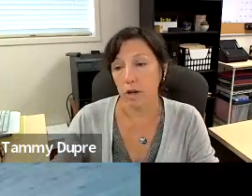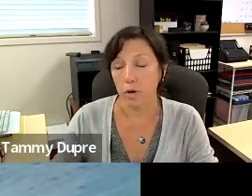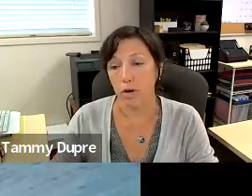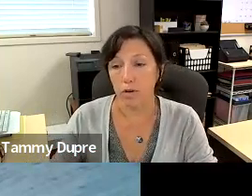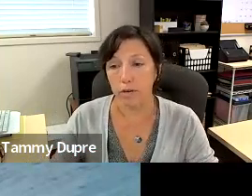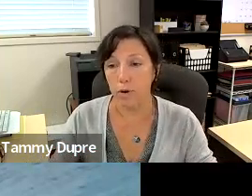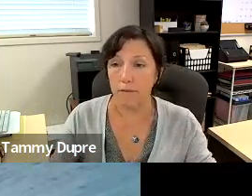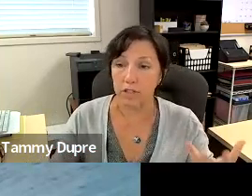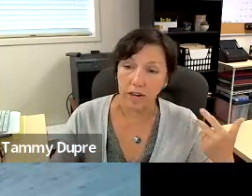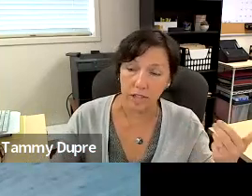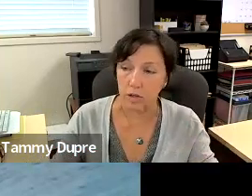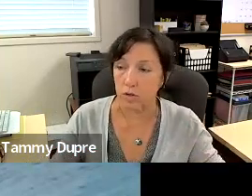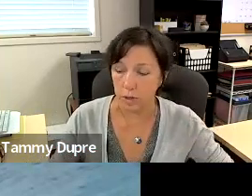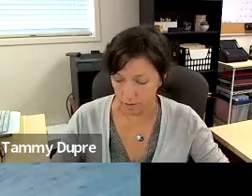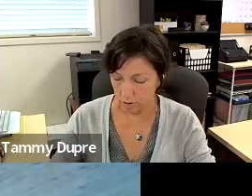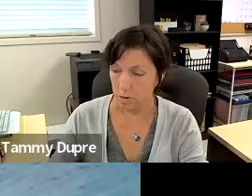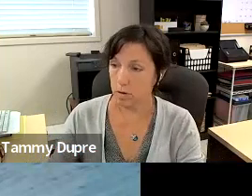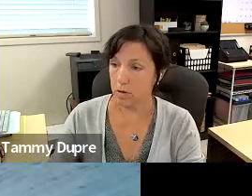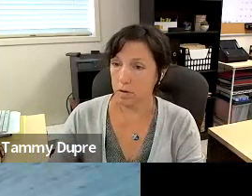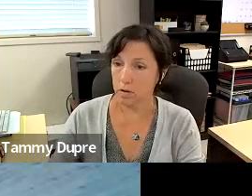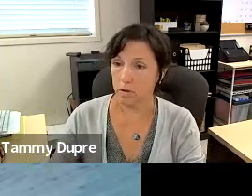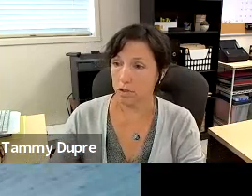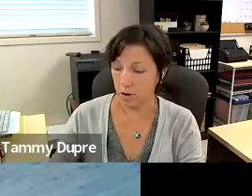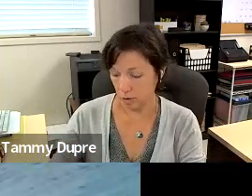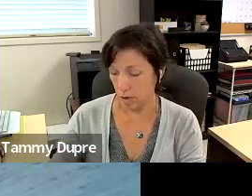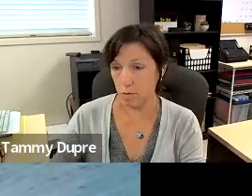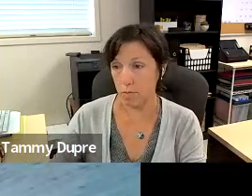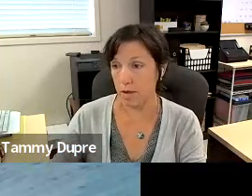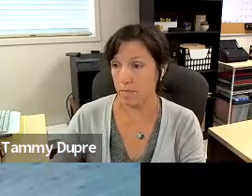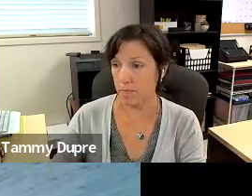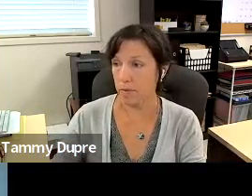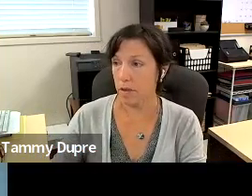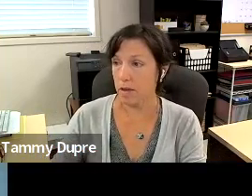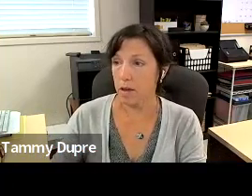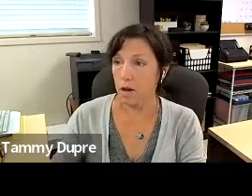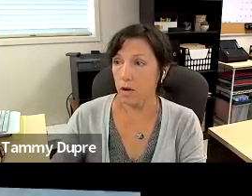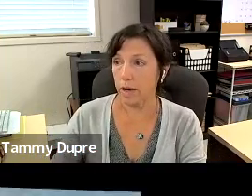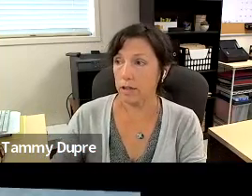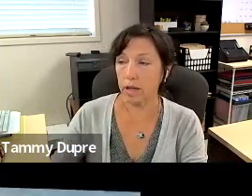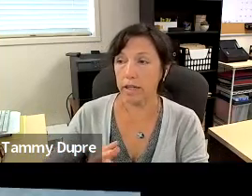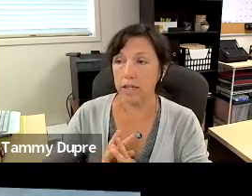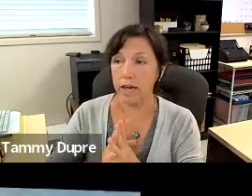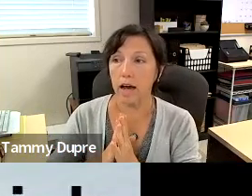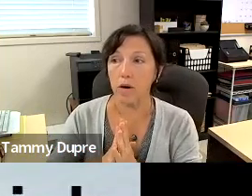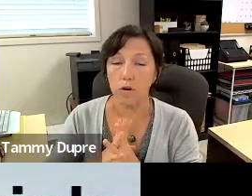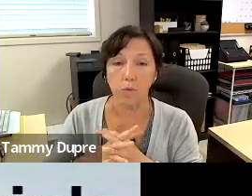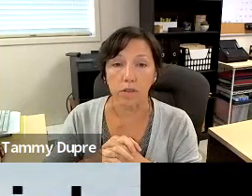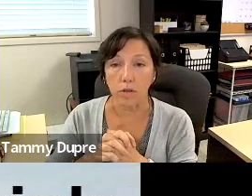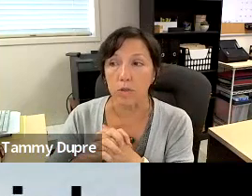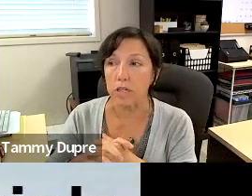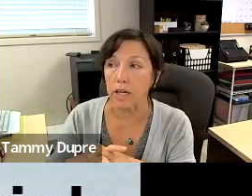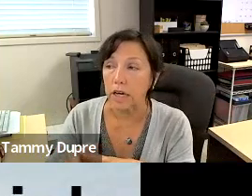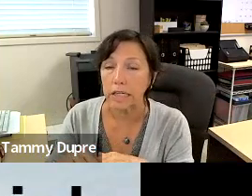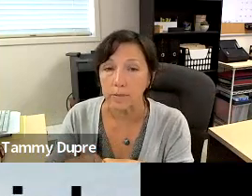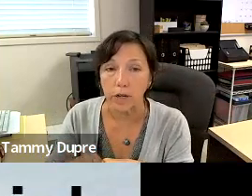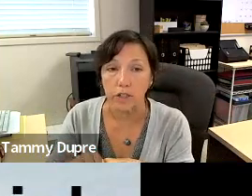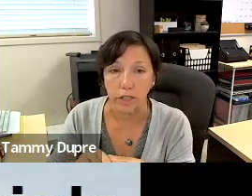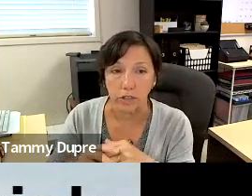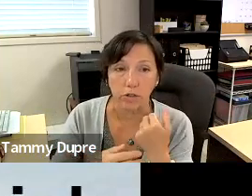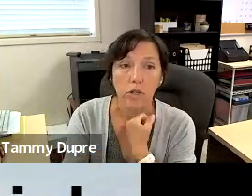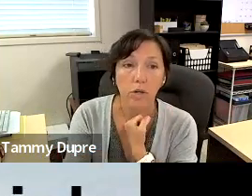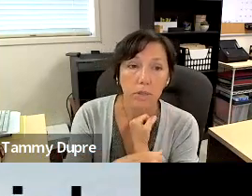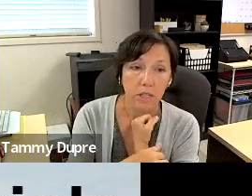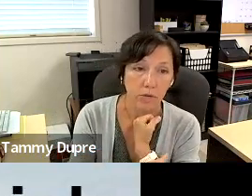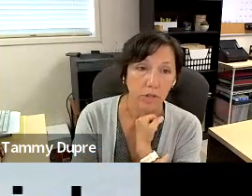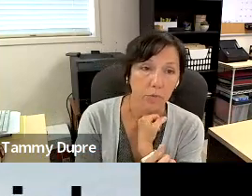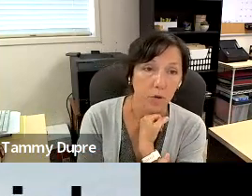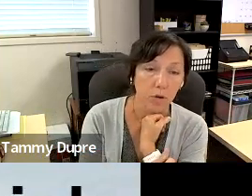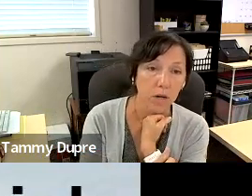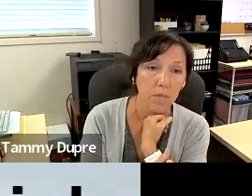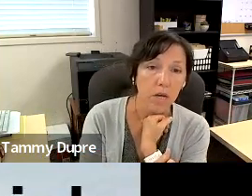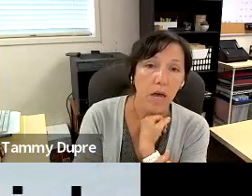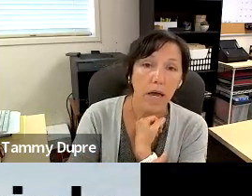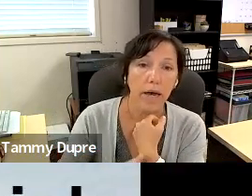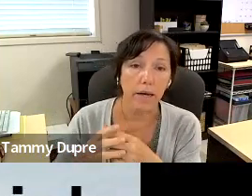And you can follow along if you have a device or whatever. We could just follow along with me. Okay, so like I said, I work with the Louisiana Accessible Educational Materials Program.